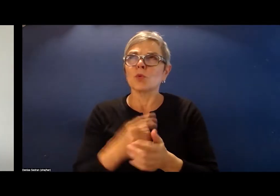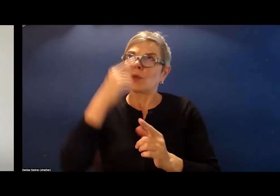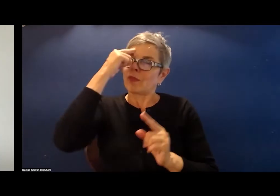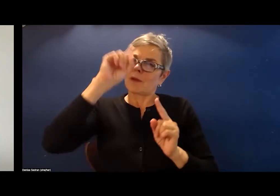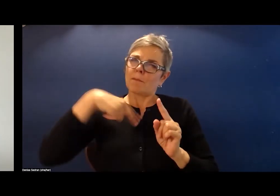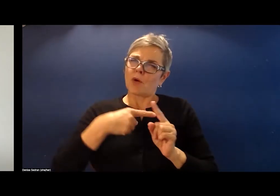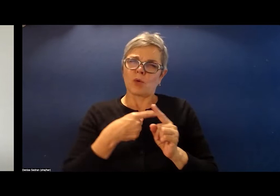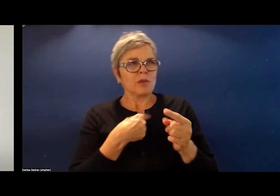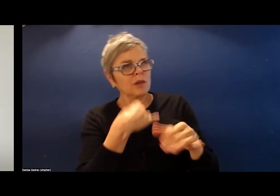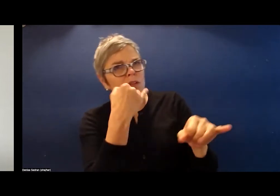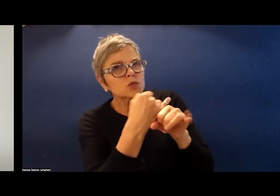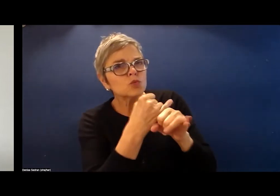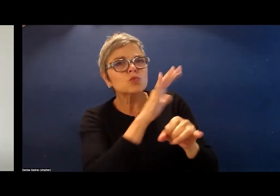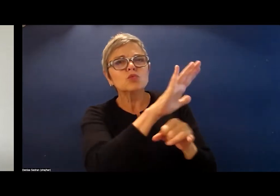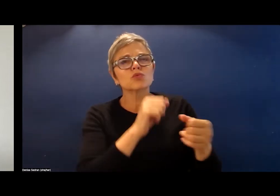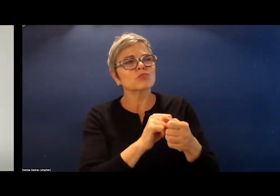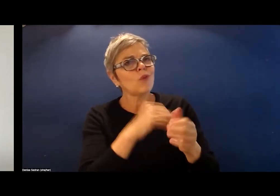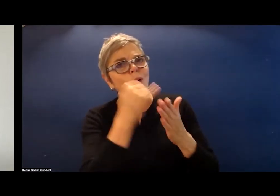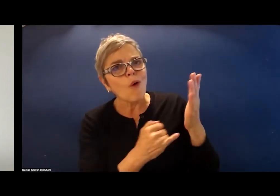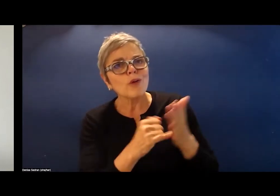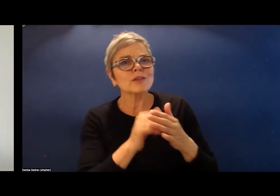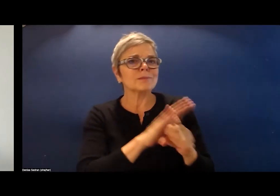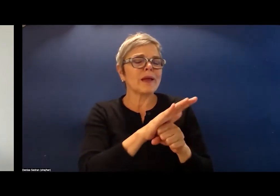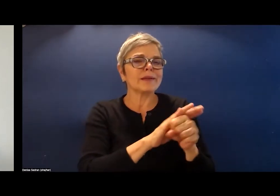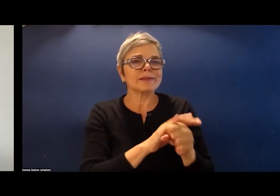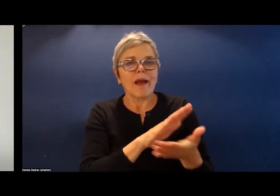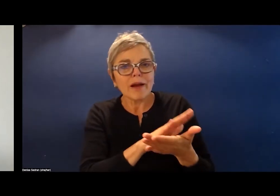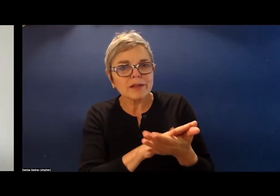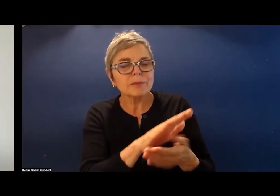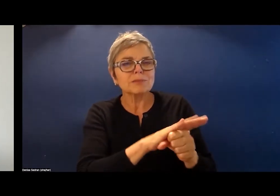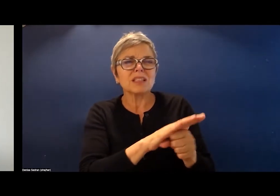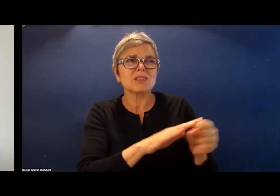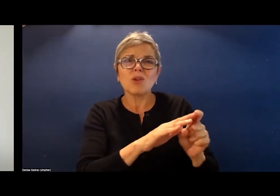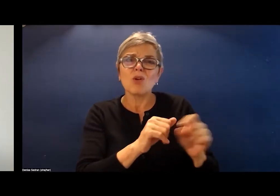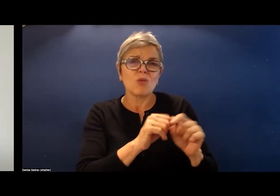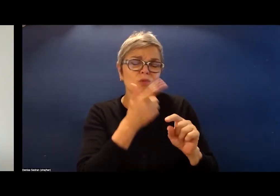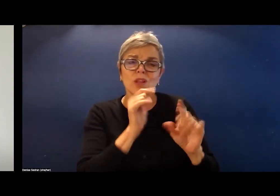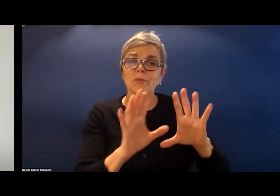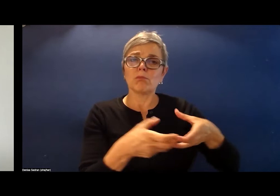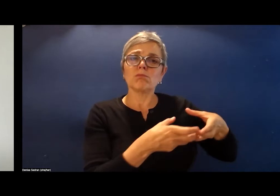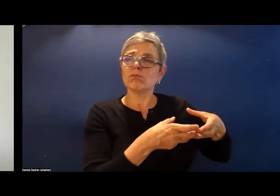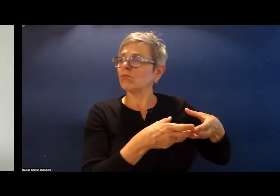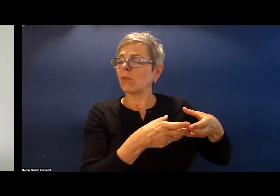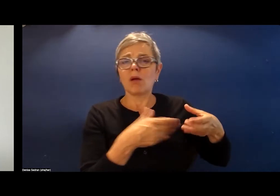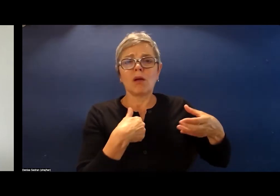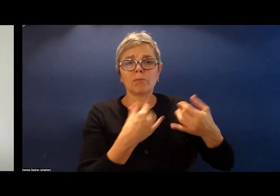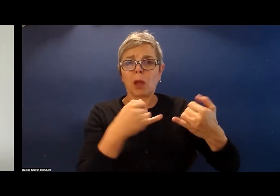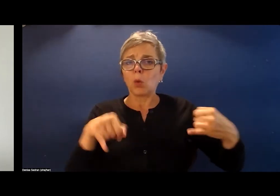of which we are a part in arts and academic spaces, are exclusive and are boundaried and are controlled.